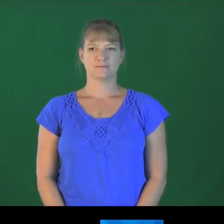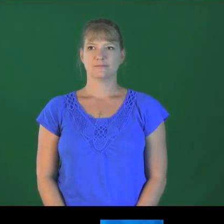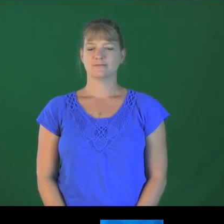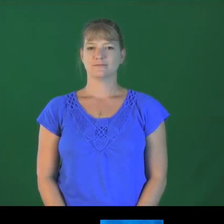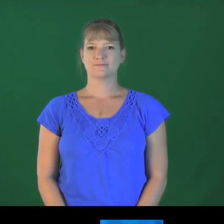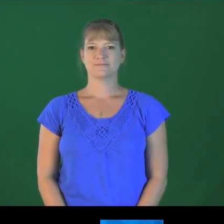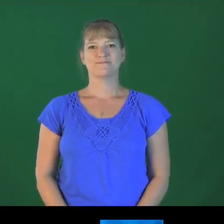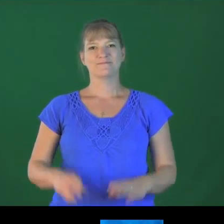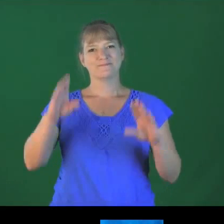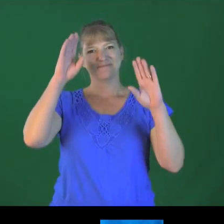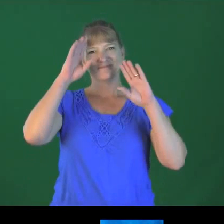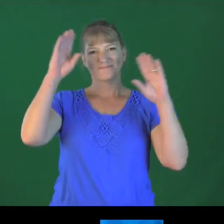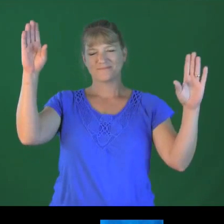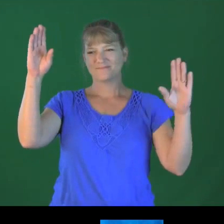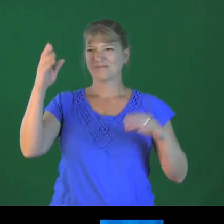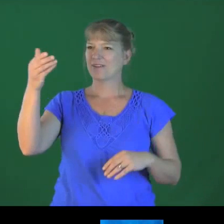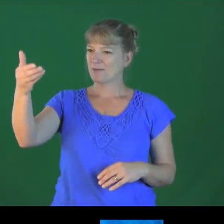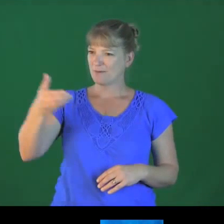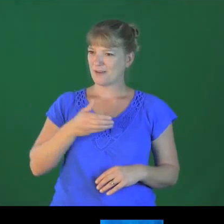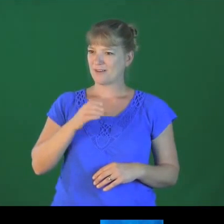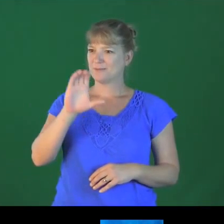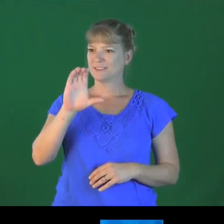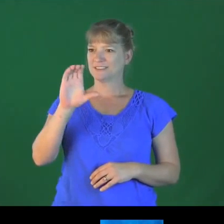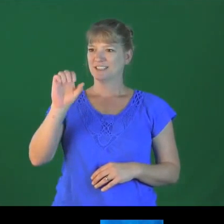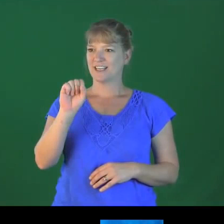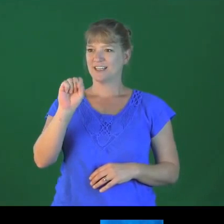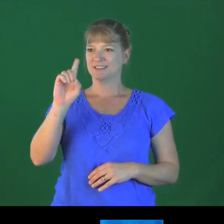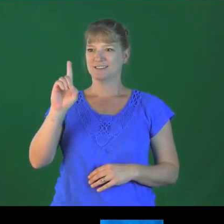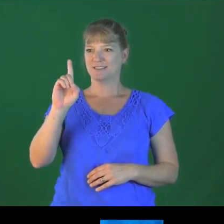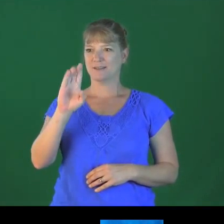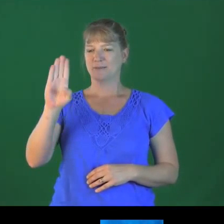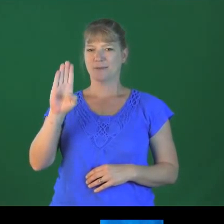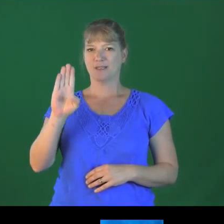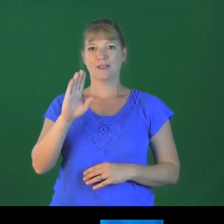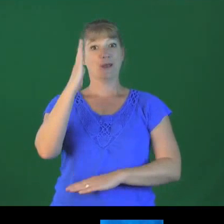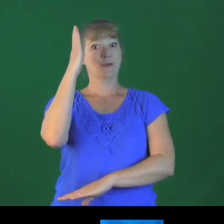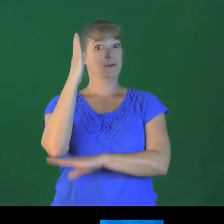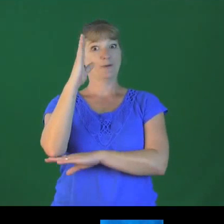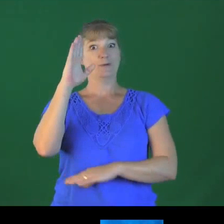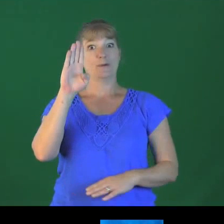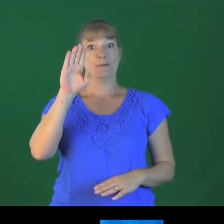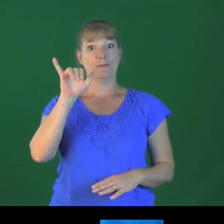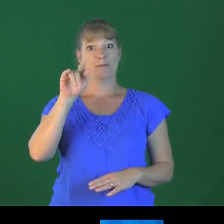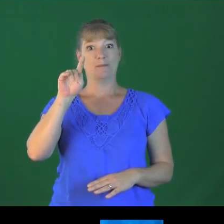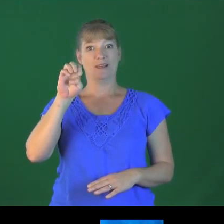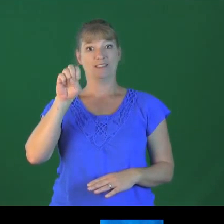Hi! Welcome to CSDB Noon Bytes. Today, we're going to talk about resources